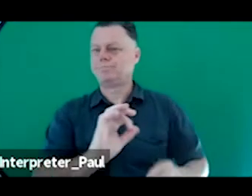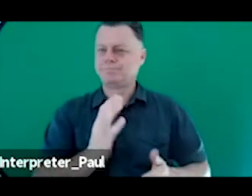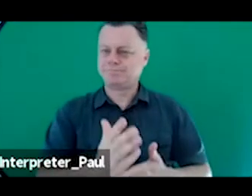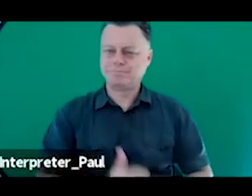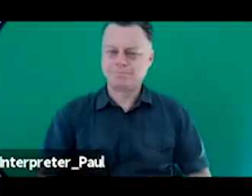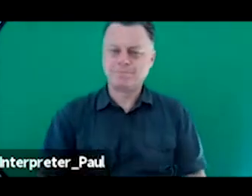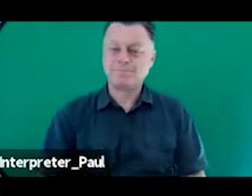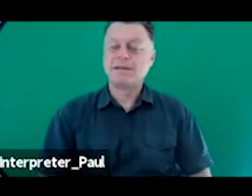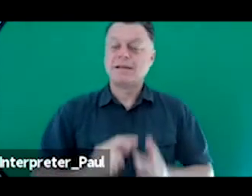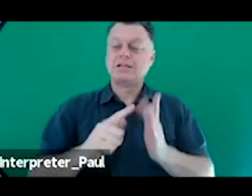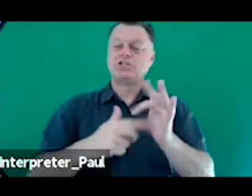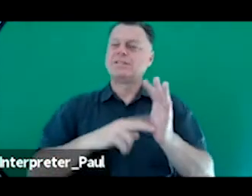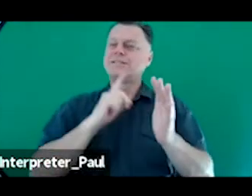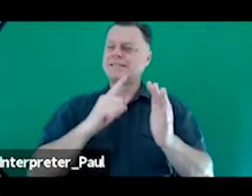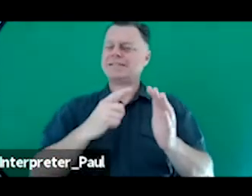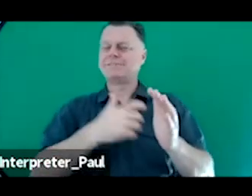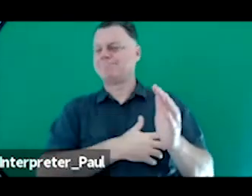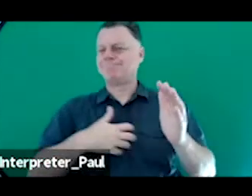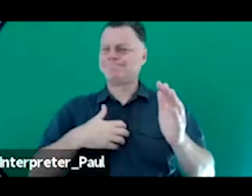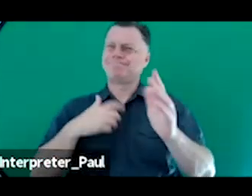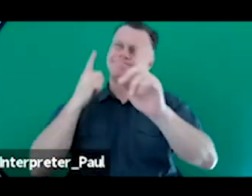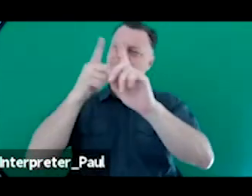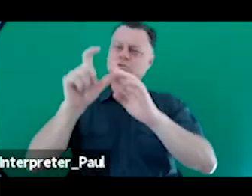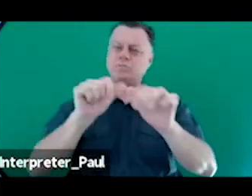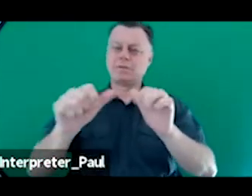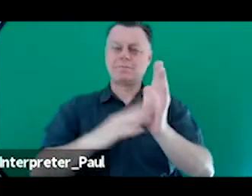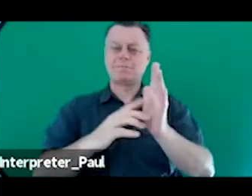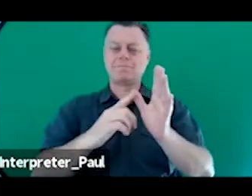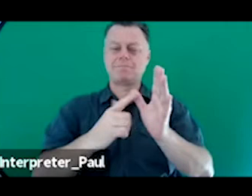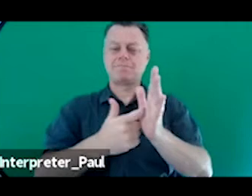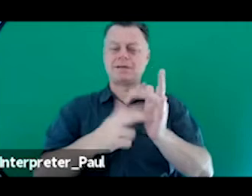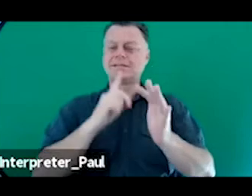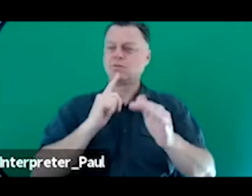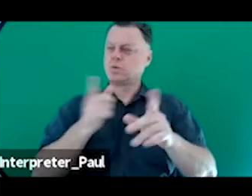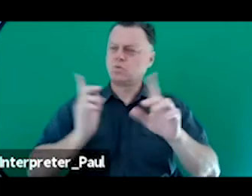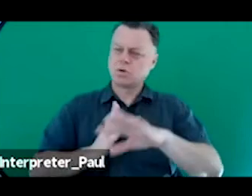Jen says, “Keep striving to do better.” Marnie says, “We work hard to provide services,